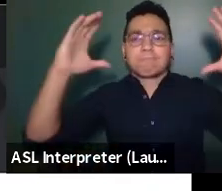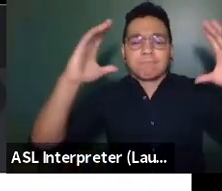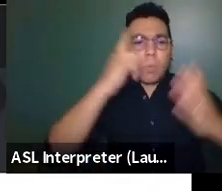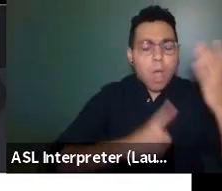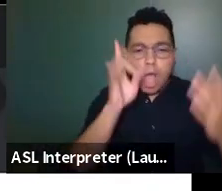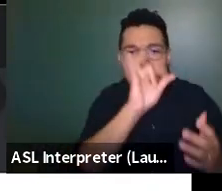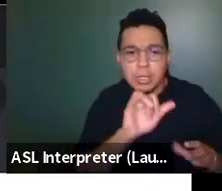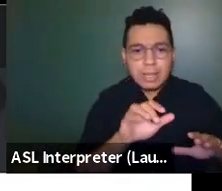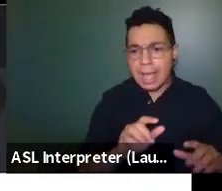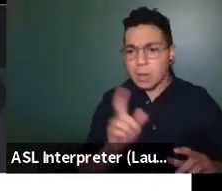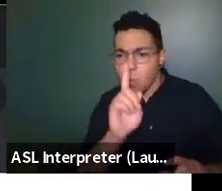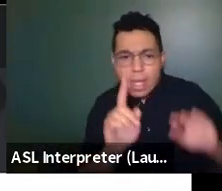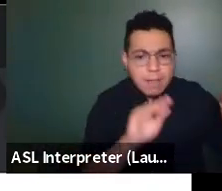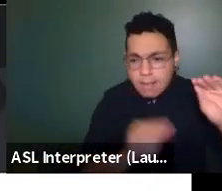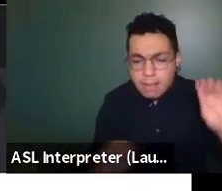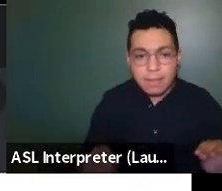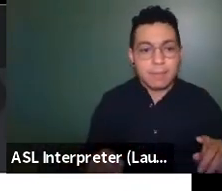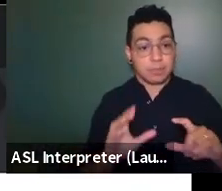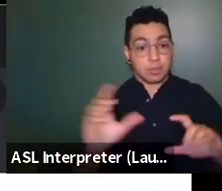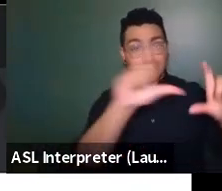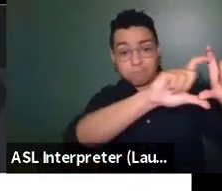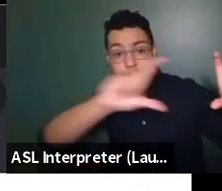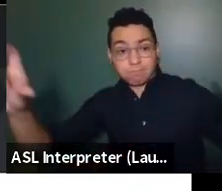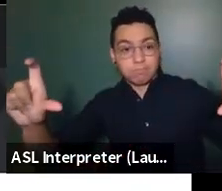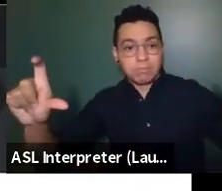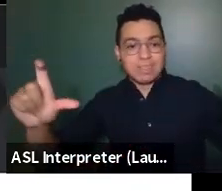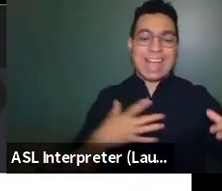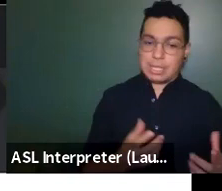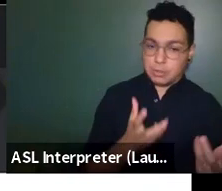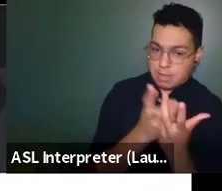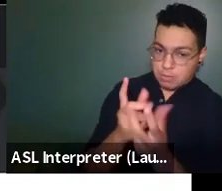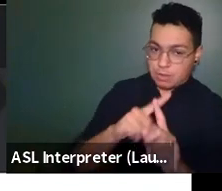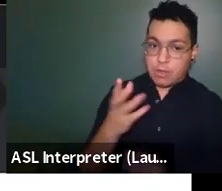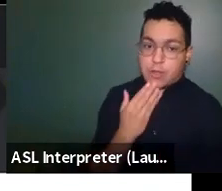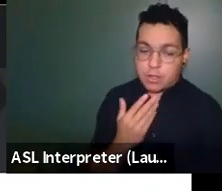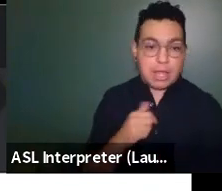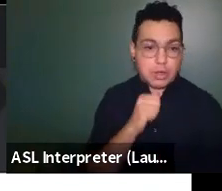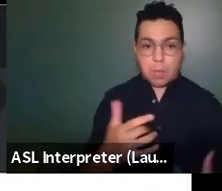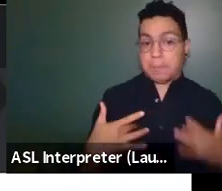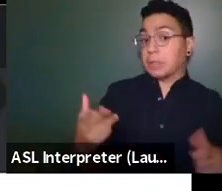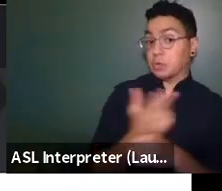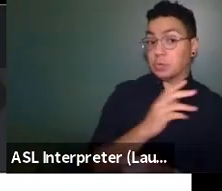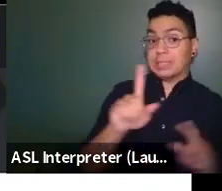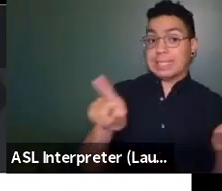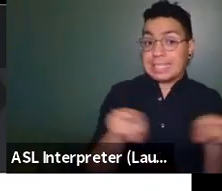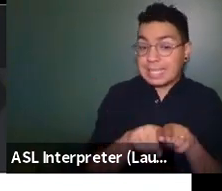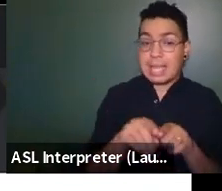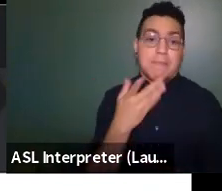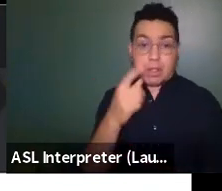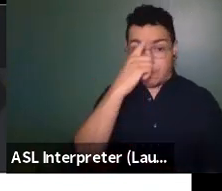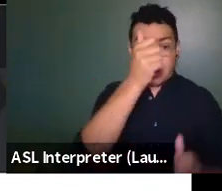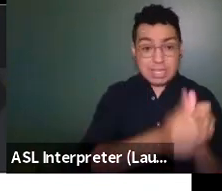ESD 112 - Katherine Livick: Here's my header. That reminds me, I like to color code things. I would not use the same color coding or the same theme for each of mine because